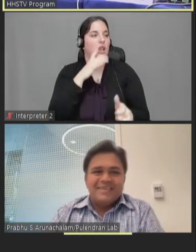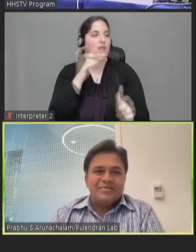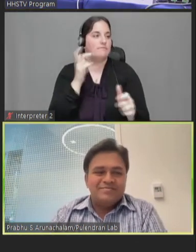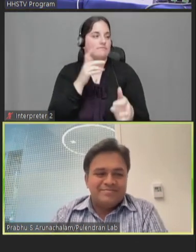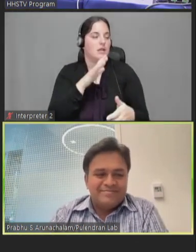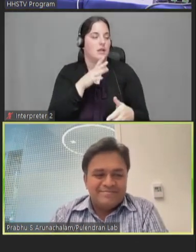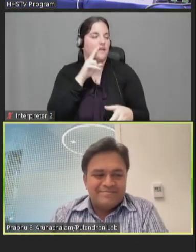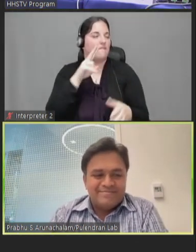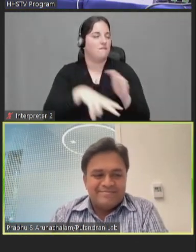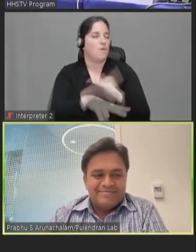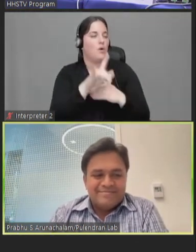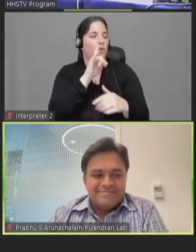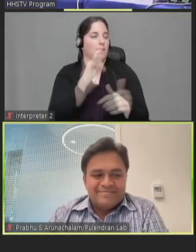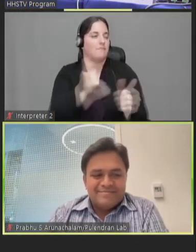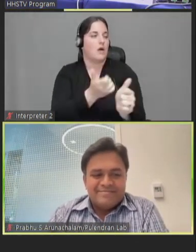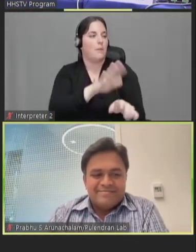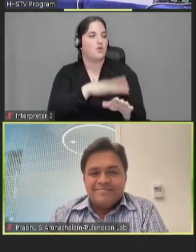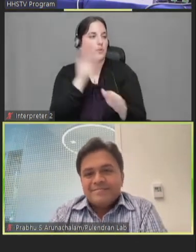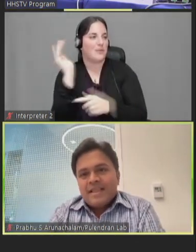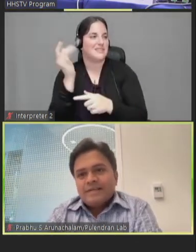Robert Hopkins: Daniel Hoft?